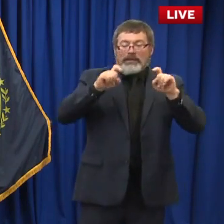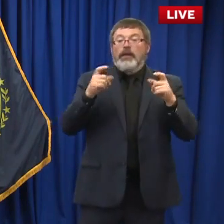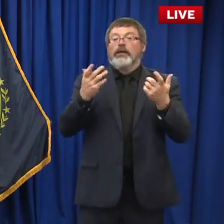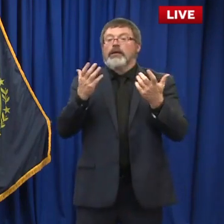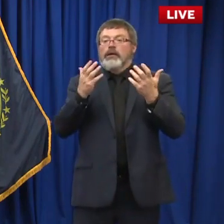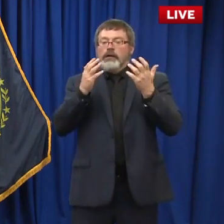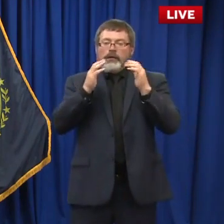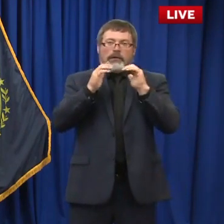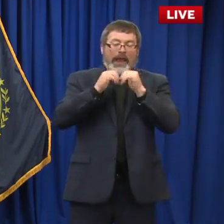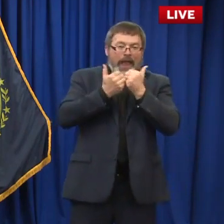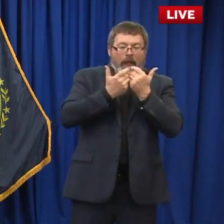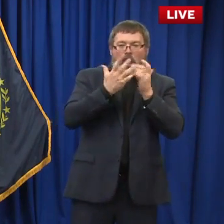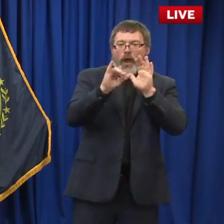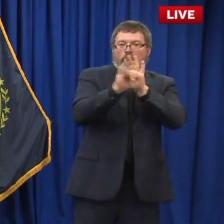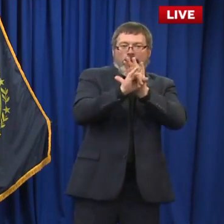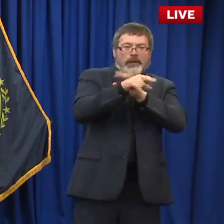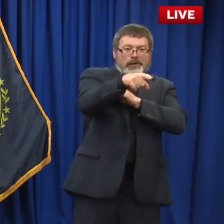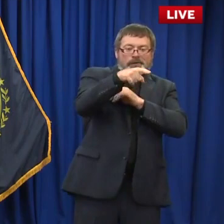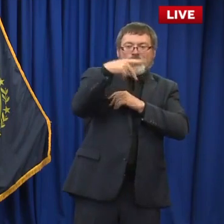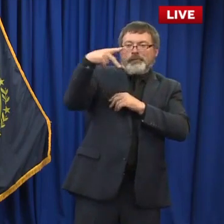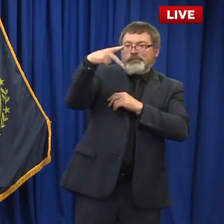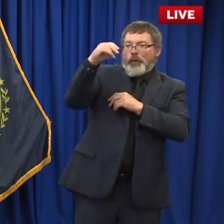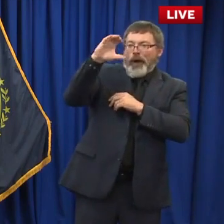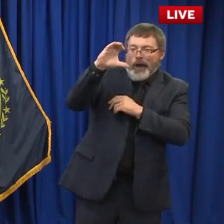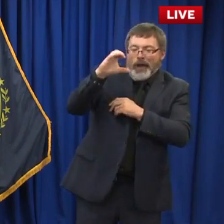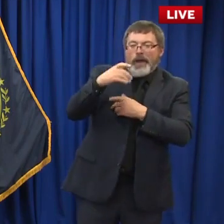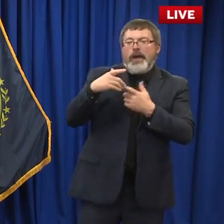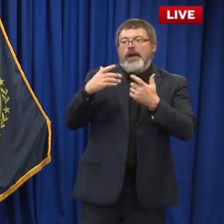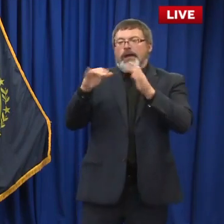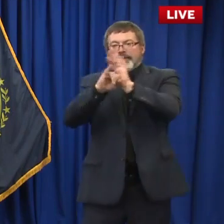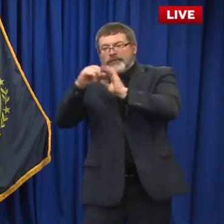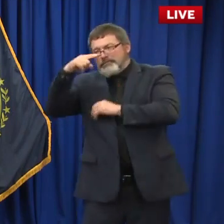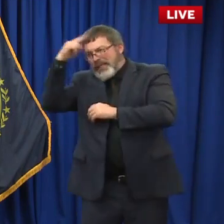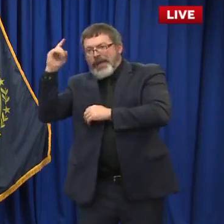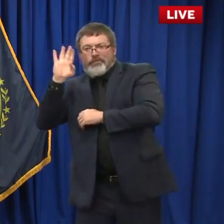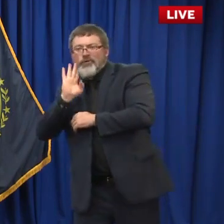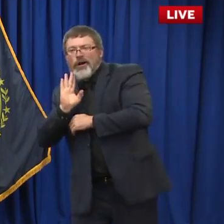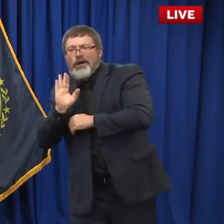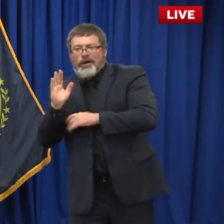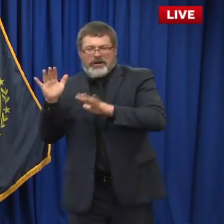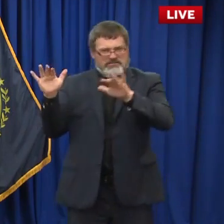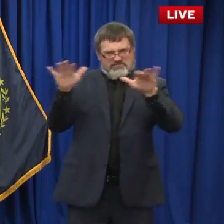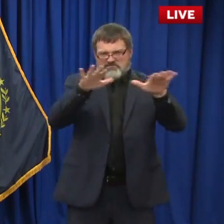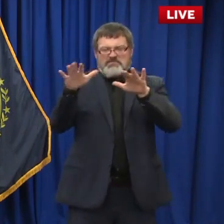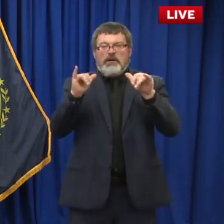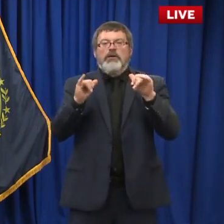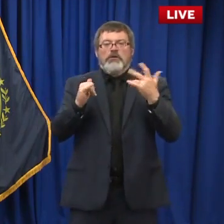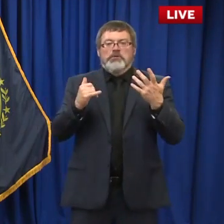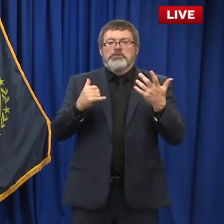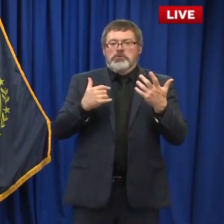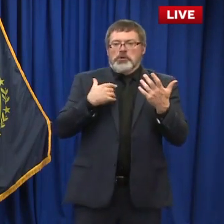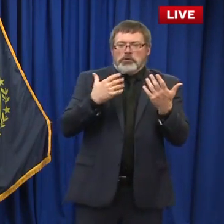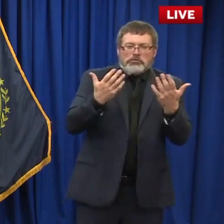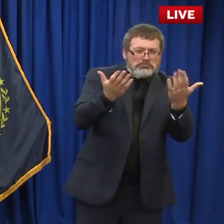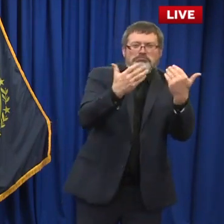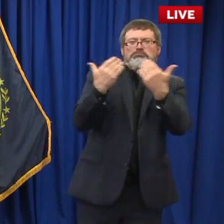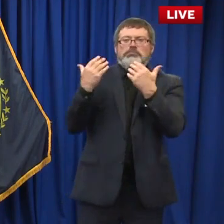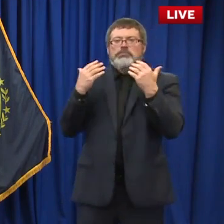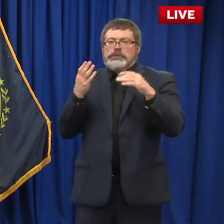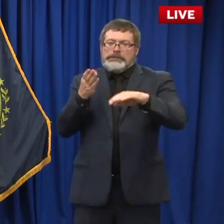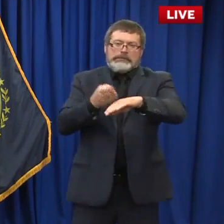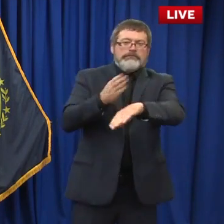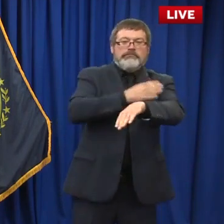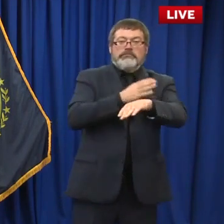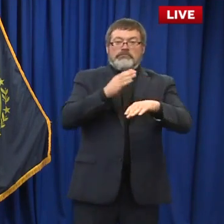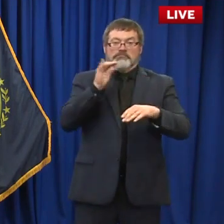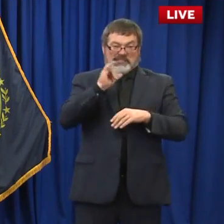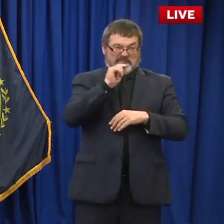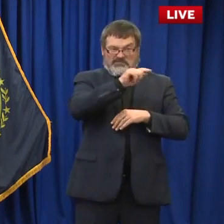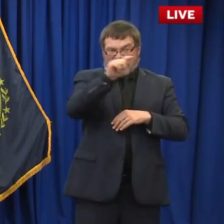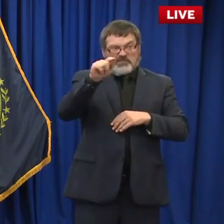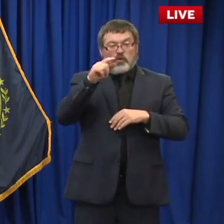IF WE DIDN'T COLLECT THE DATA, WE CAN'T REALLY UNDERSTAND AND FIND OUT WHERE SOME OF THE HOLES AND GAPS IN OUR SYSTEM ARE, SO WE WANT TO ENCOURAGE AS MANY FOLKS THAT ARE GOING THROUGH